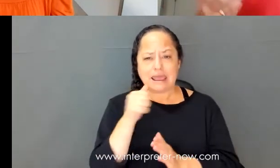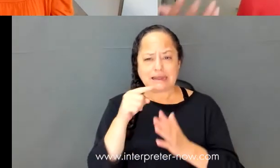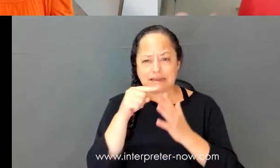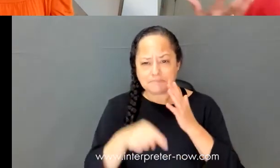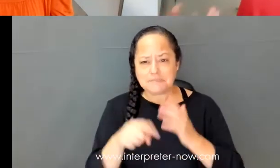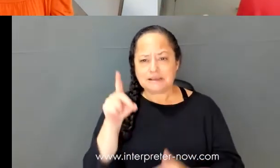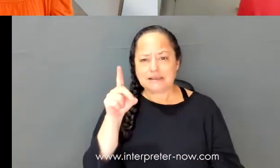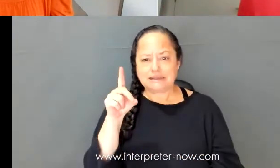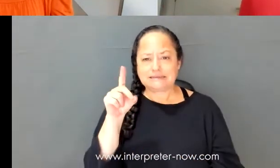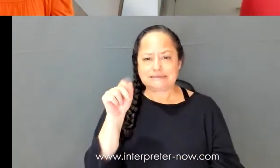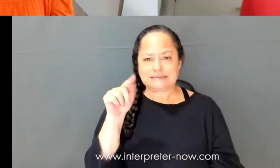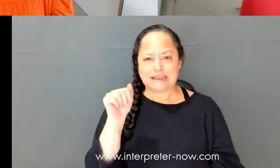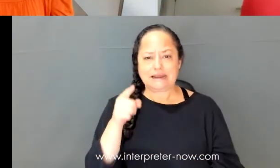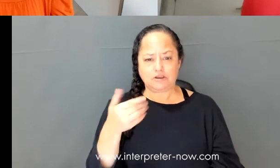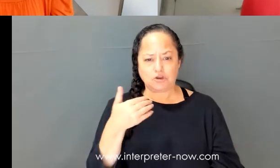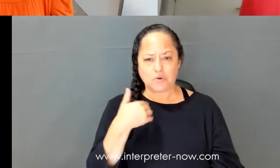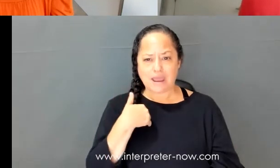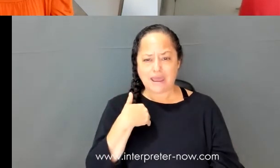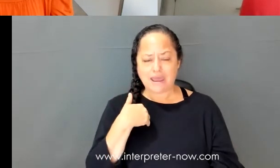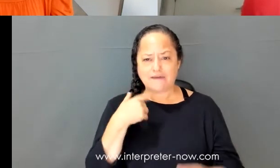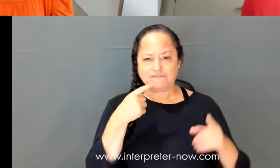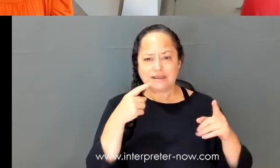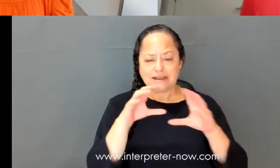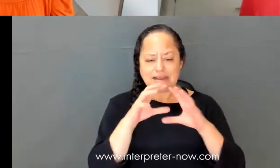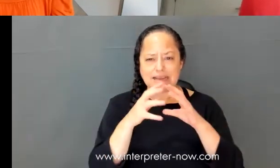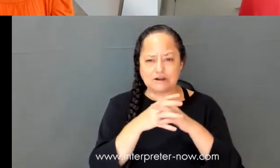you have as much sort of intersectionality as you possibly can get.